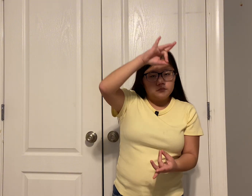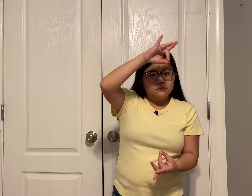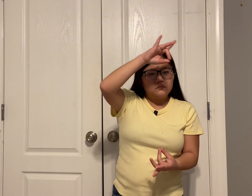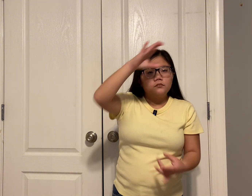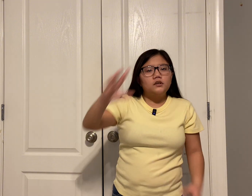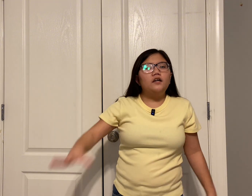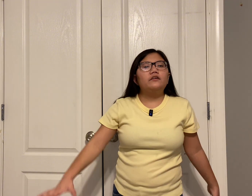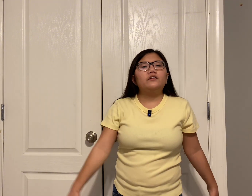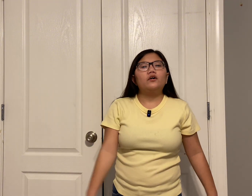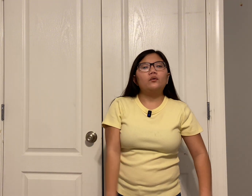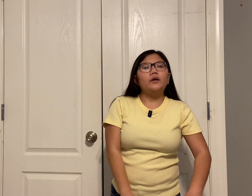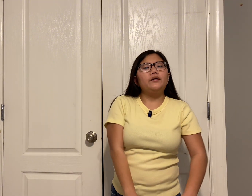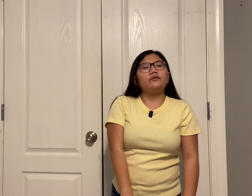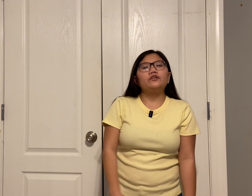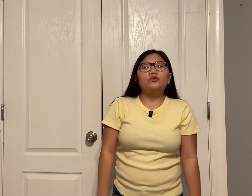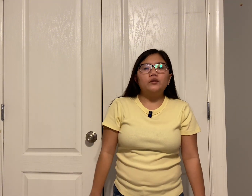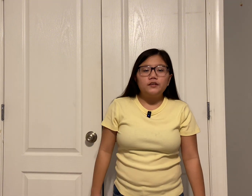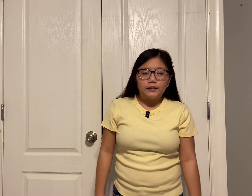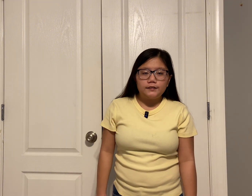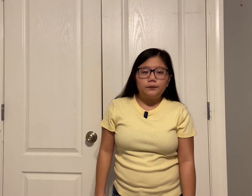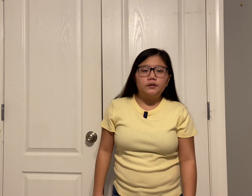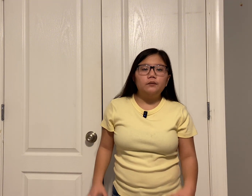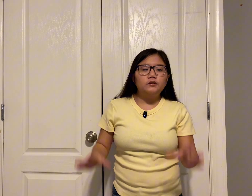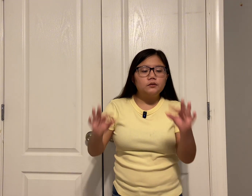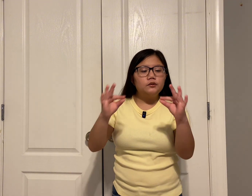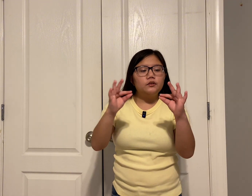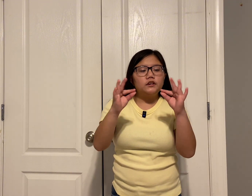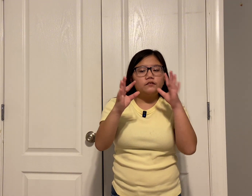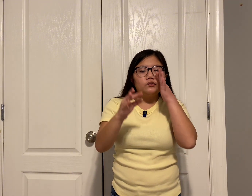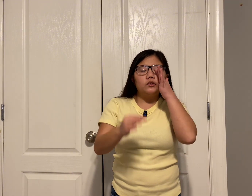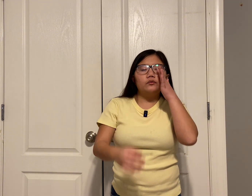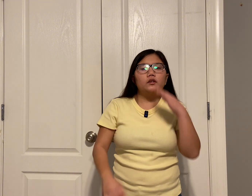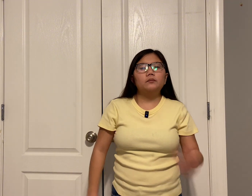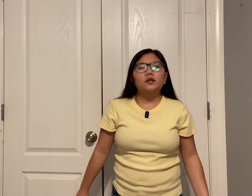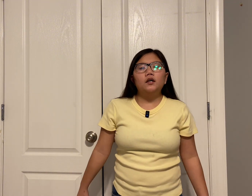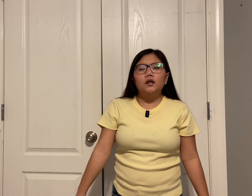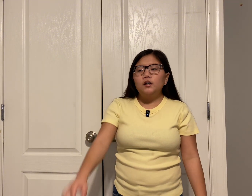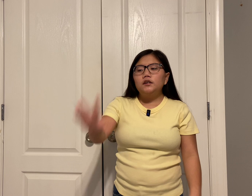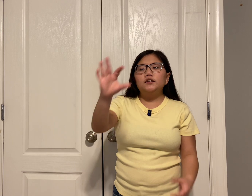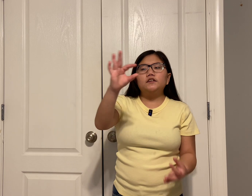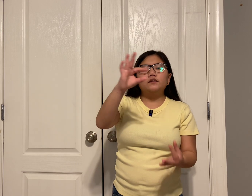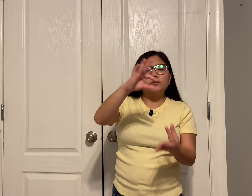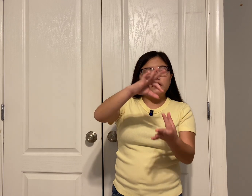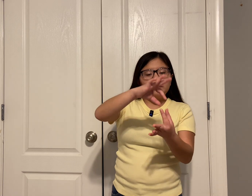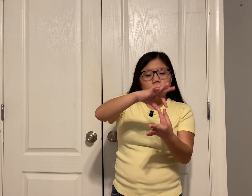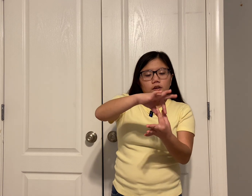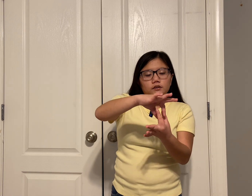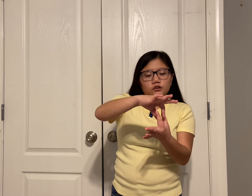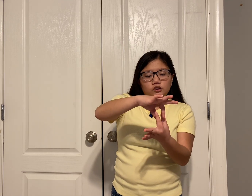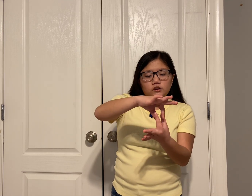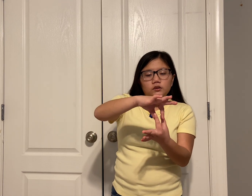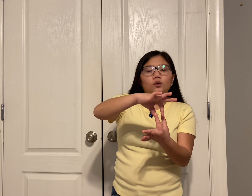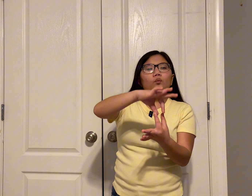And then the other way you're gonna do the exact same thing but it's gonna be your index fingers and your thumb. Your index fingers and thumbs not touching.